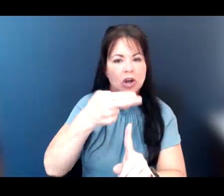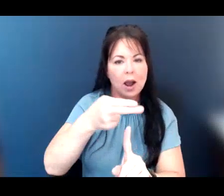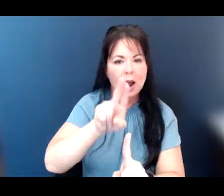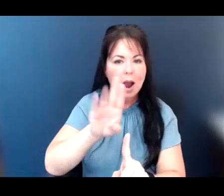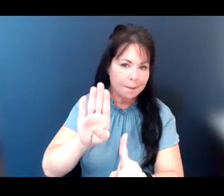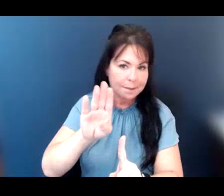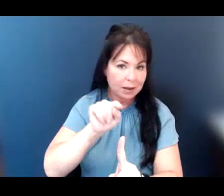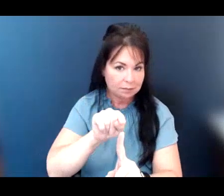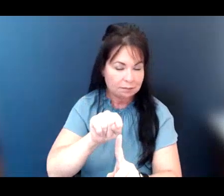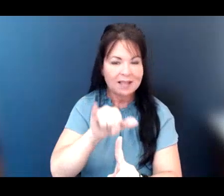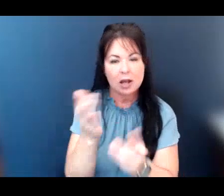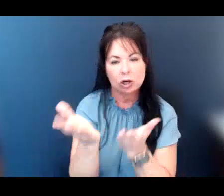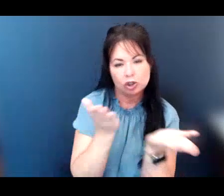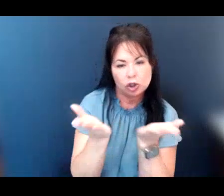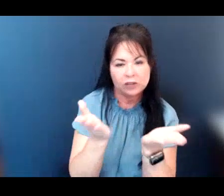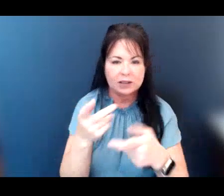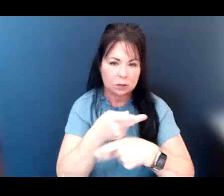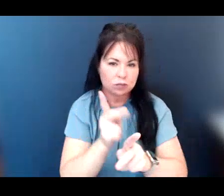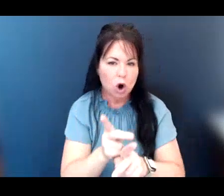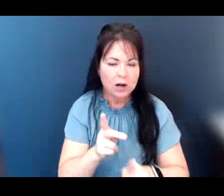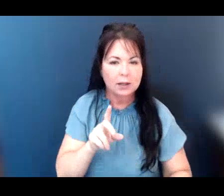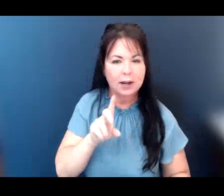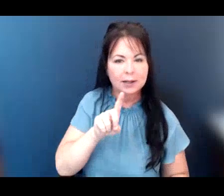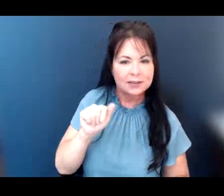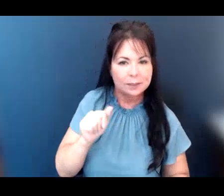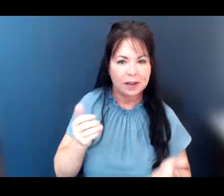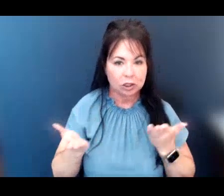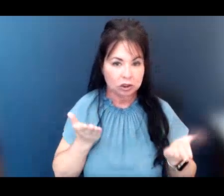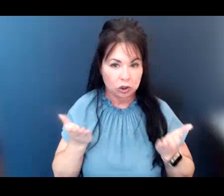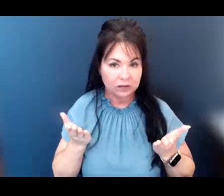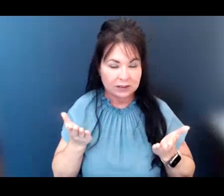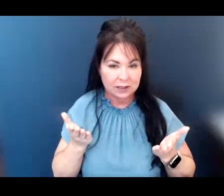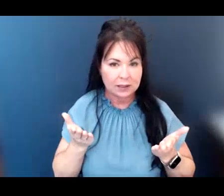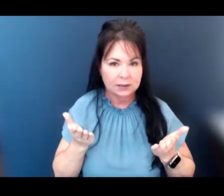that disability services helps manage.